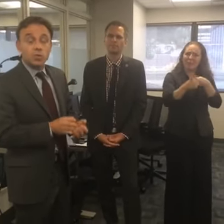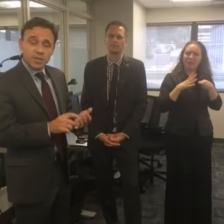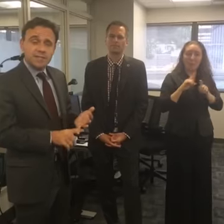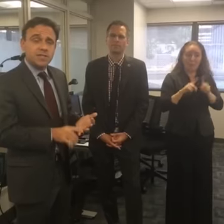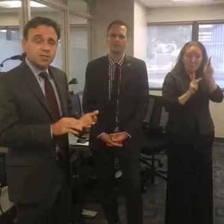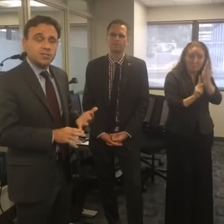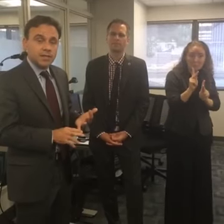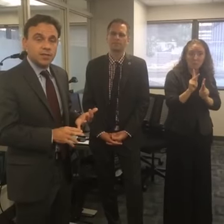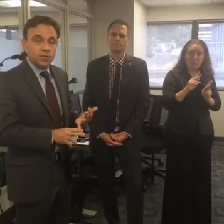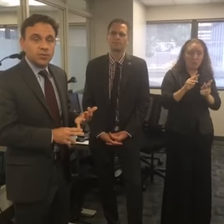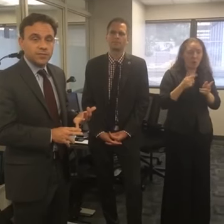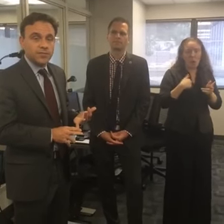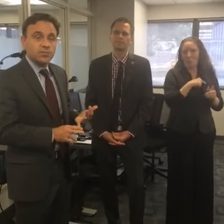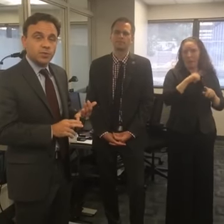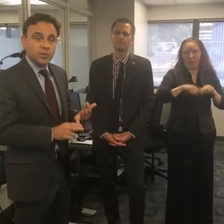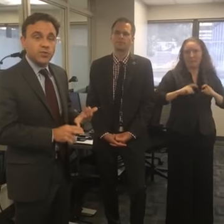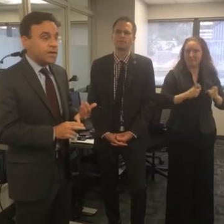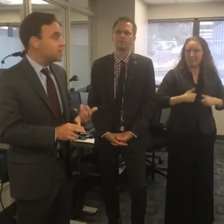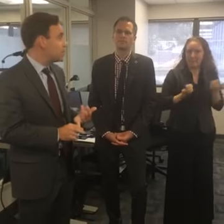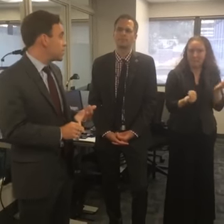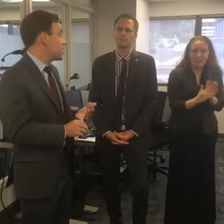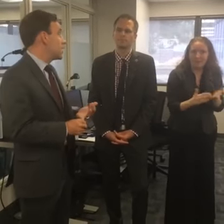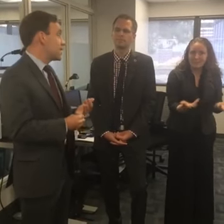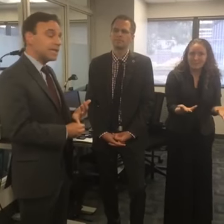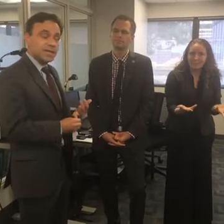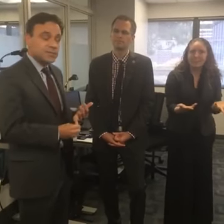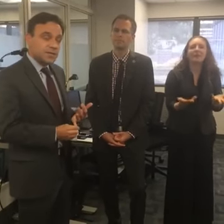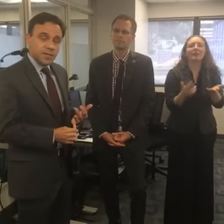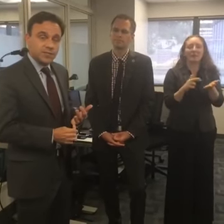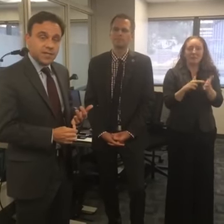So listening to your state and local officials when they're providing you with that life-saving